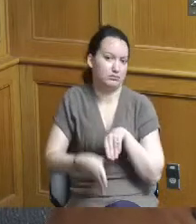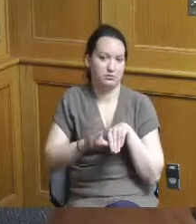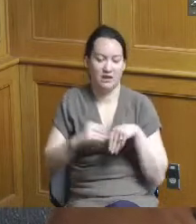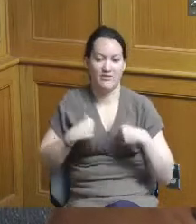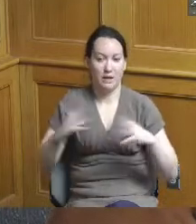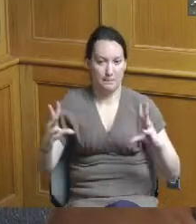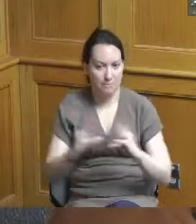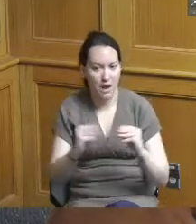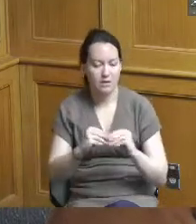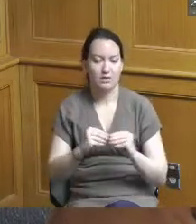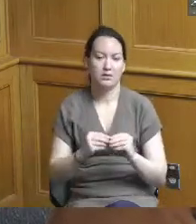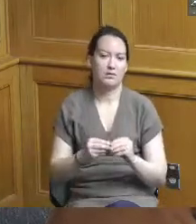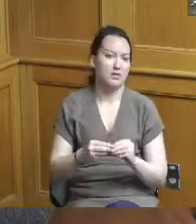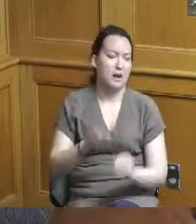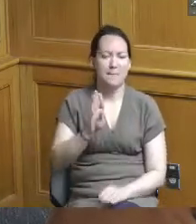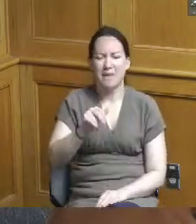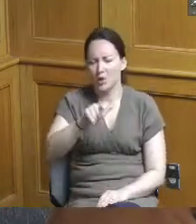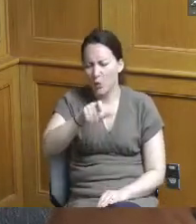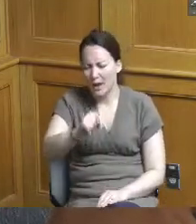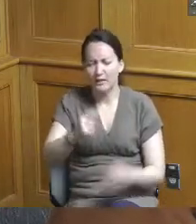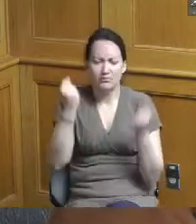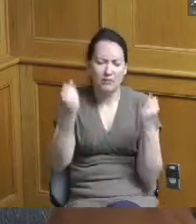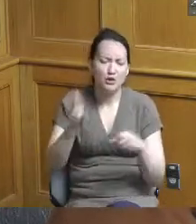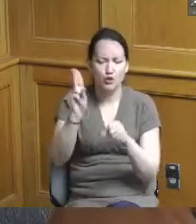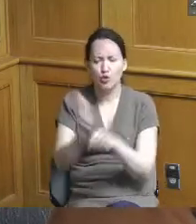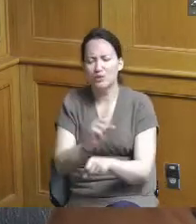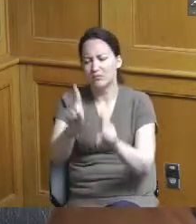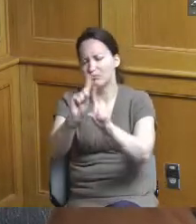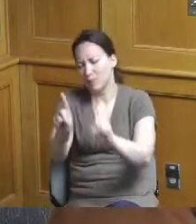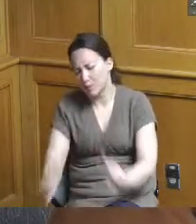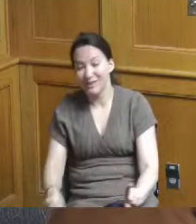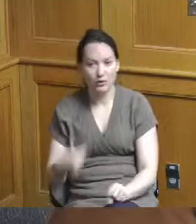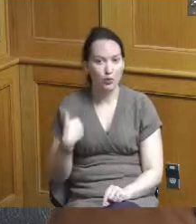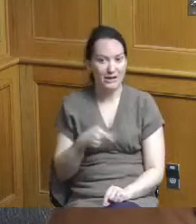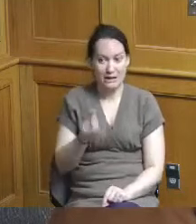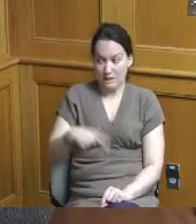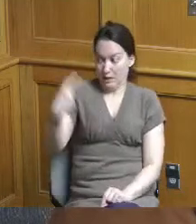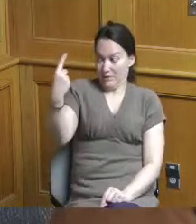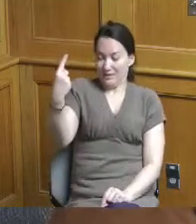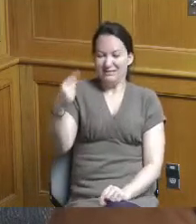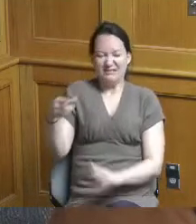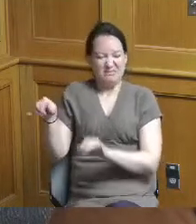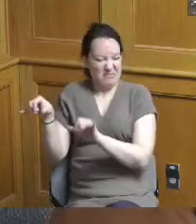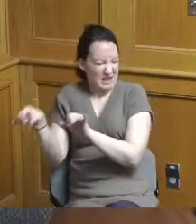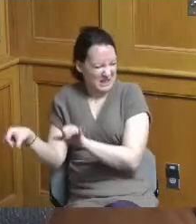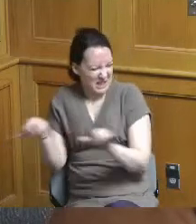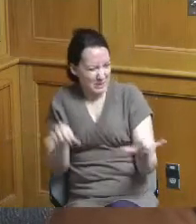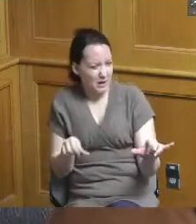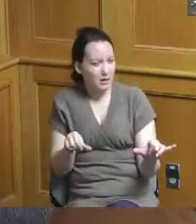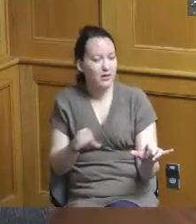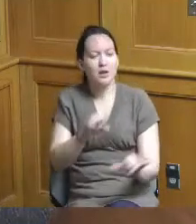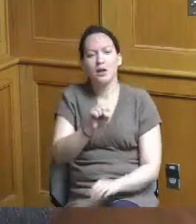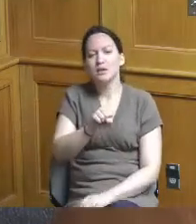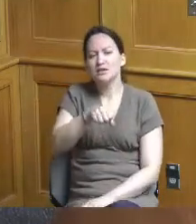and banquets and all that their multi-use we need something similar to Spooky nuke but a lot better